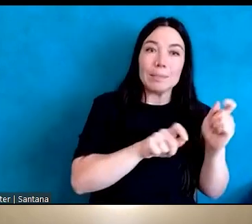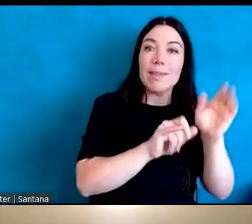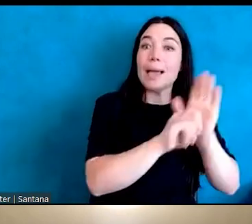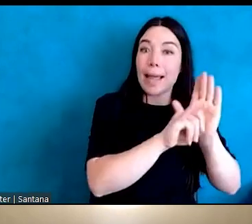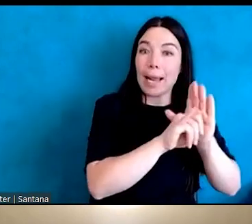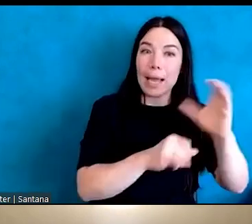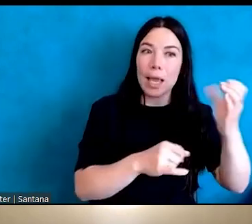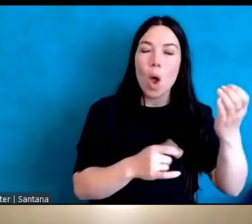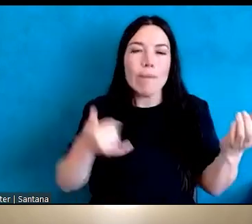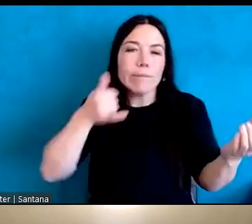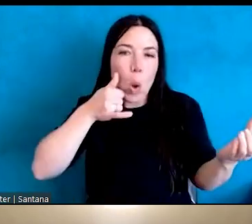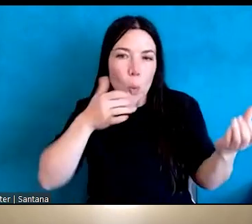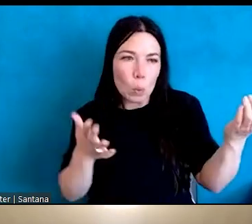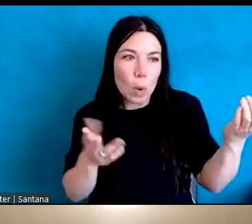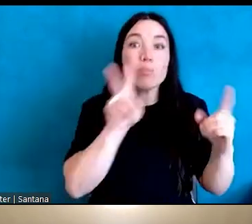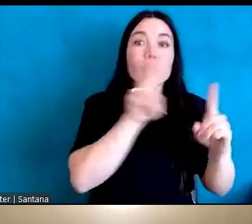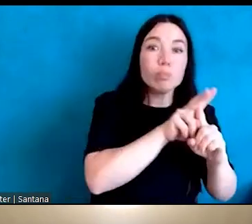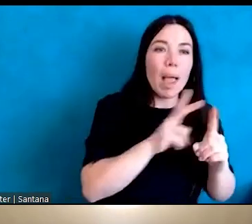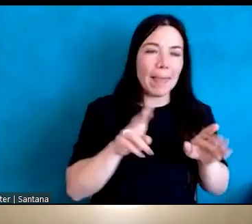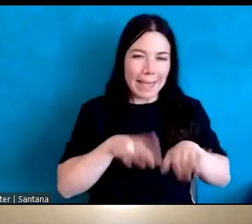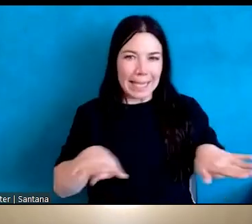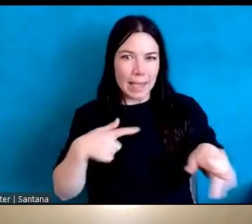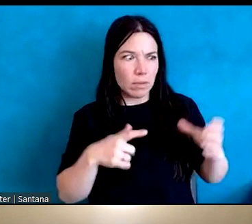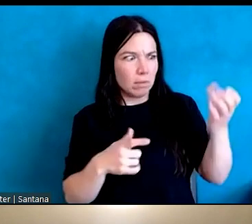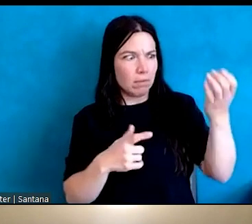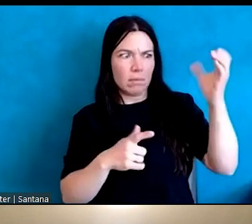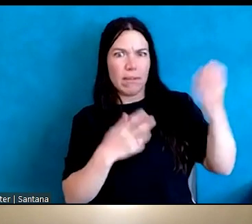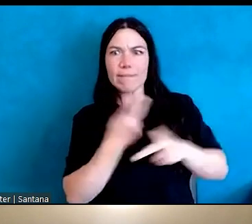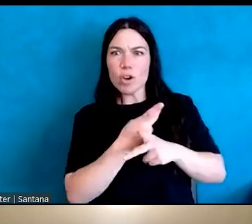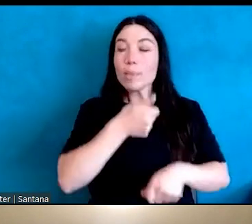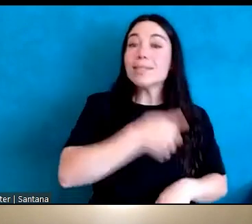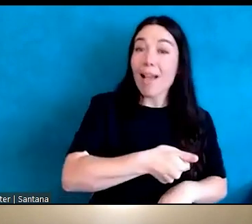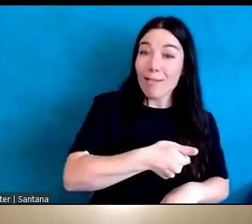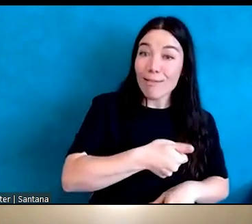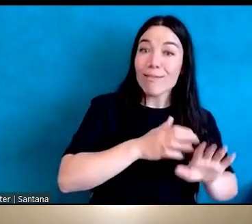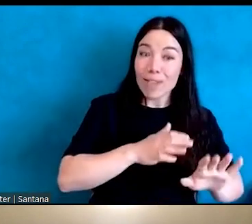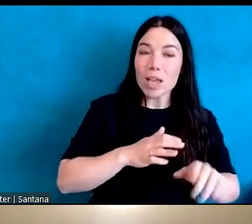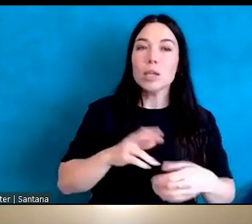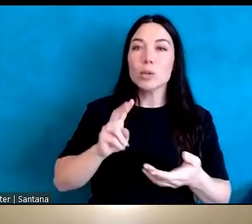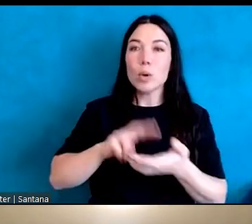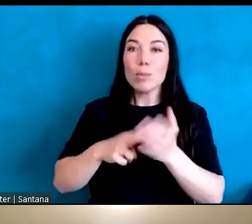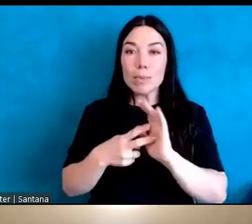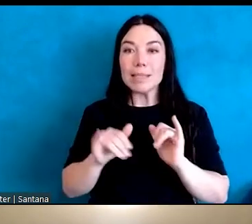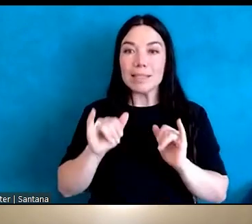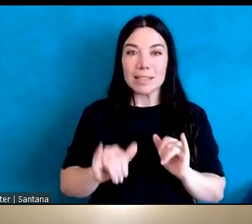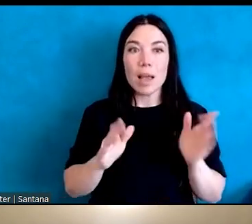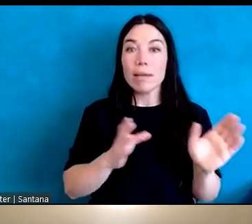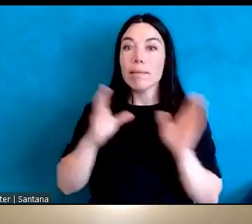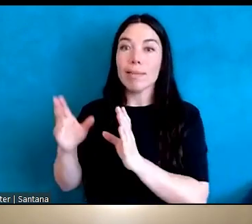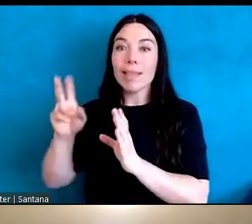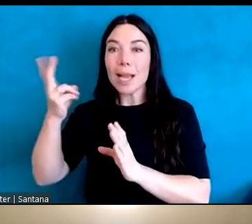So in contrast, functional toys, like puzzles, simply require the dyad to complete an adult-defined task, which is complete the puzzle.